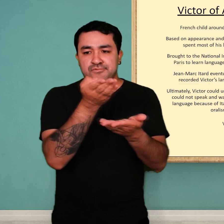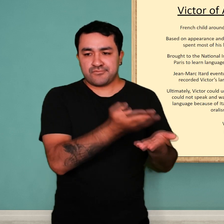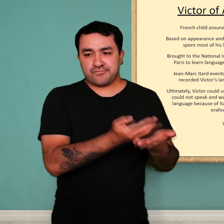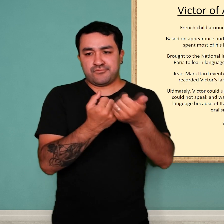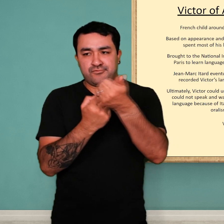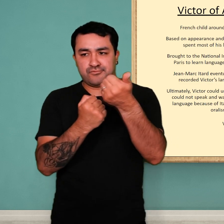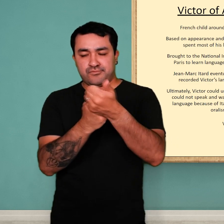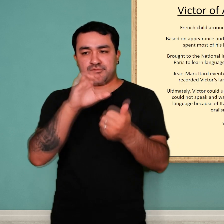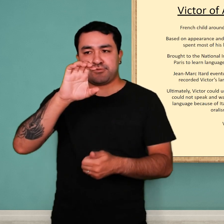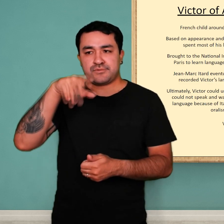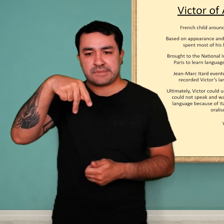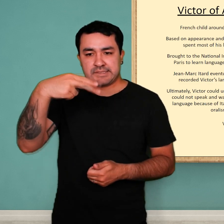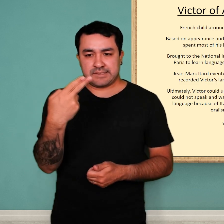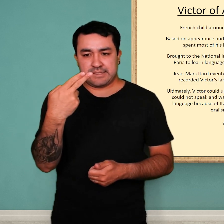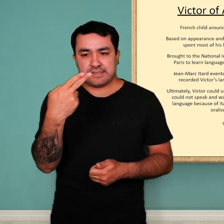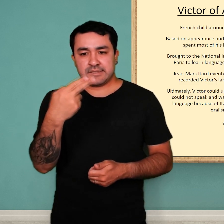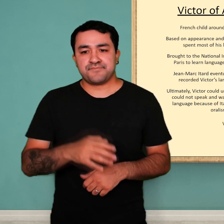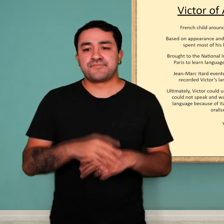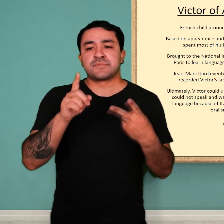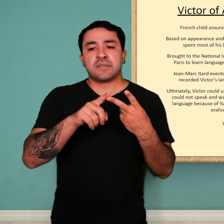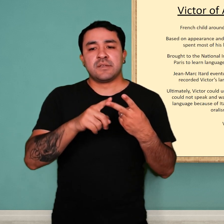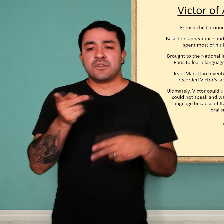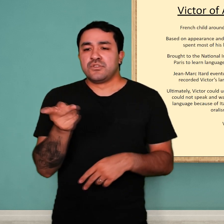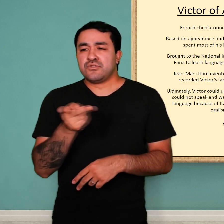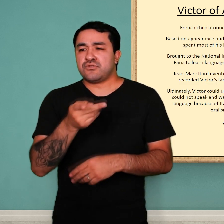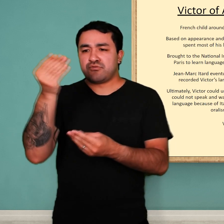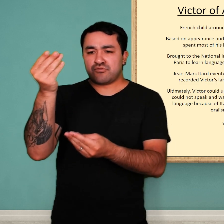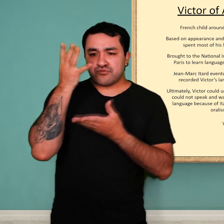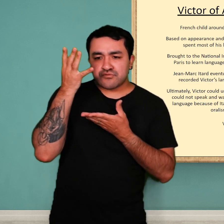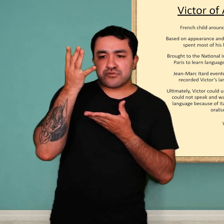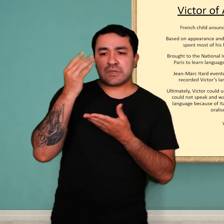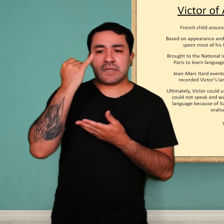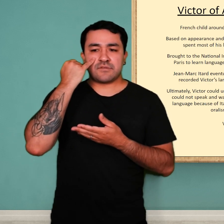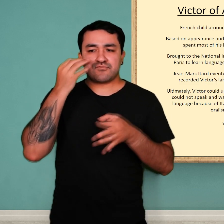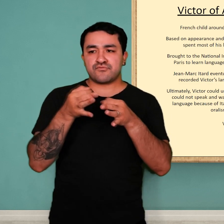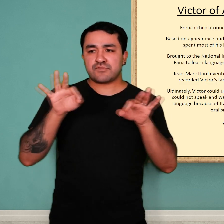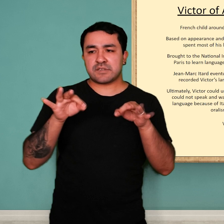support the Critical Period Hypothesis and how detrimental language deprivation can be.